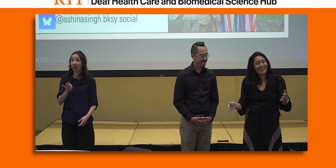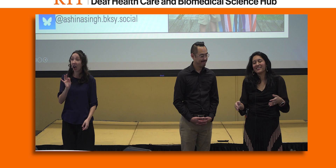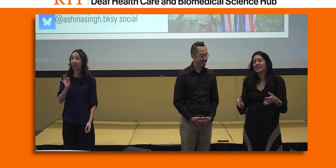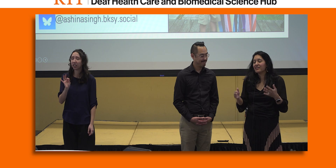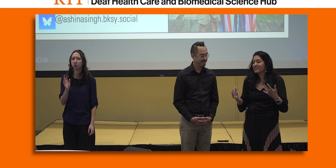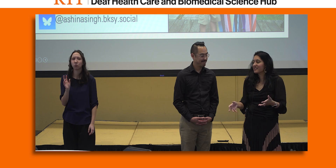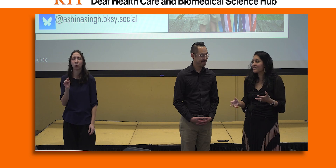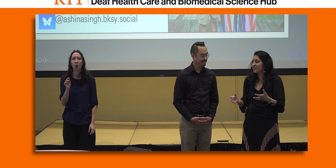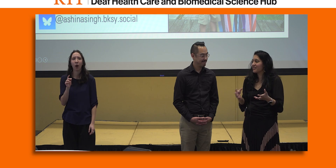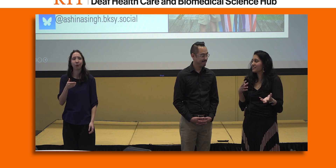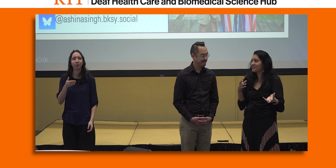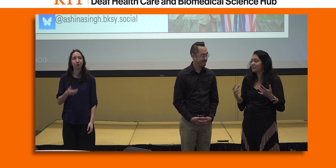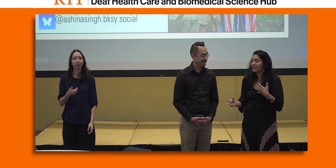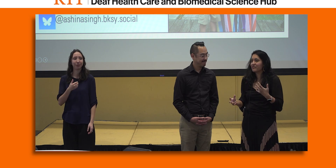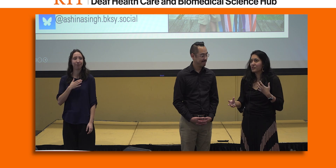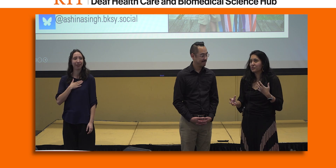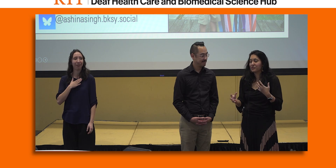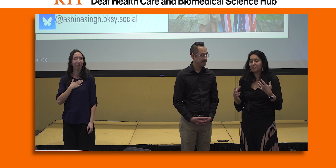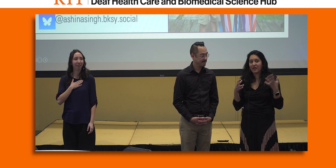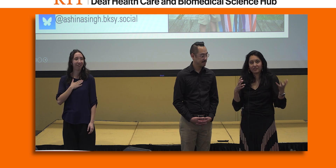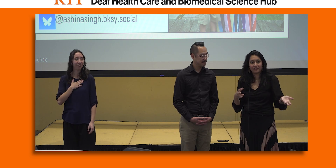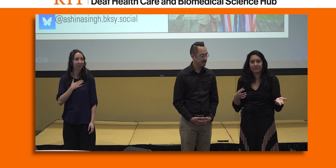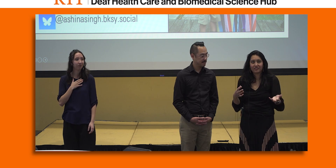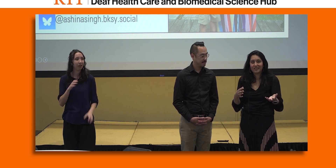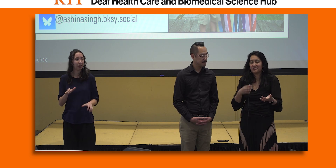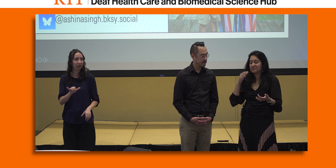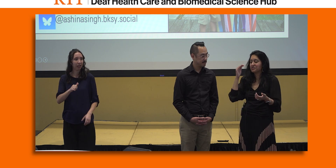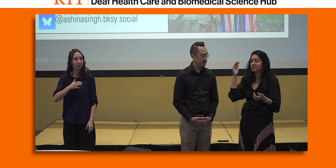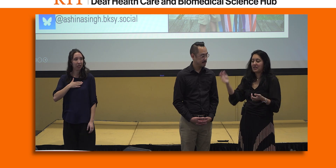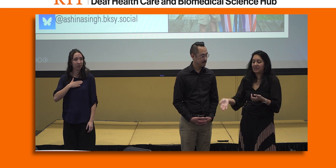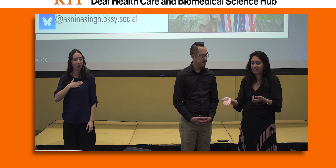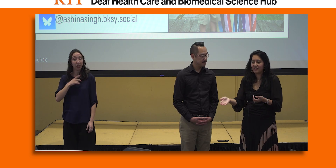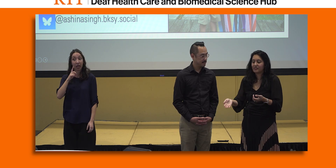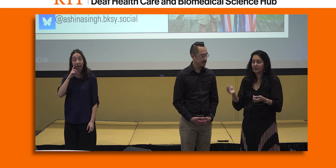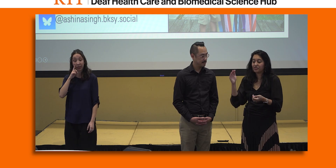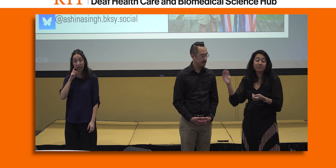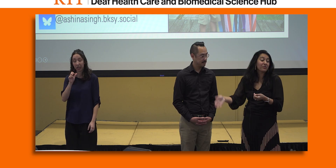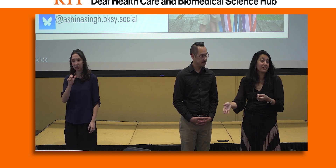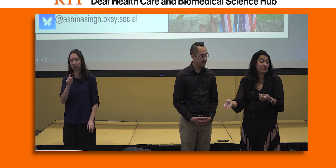And I think that some of those sponsors kind of just recognized, "Well, she works hard,